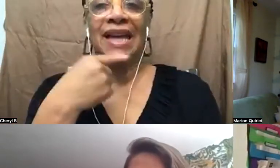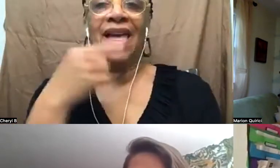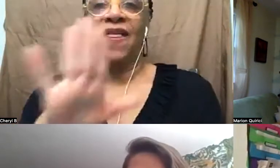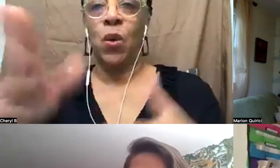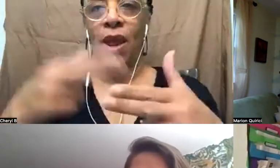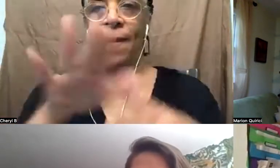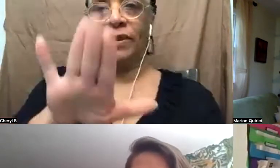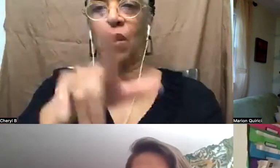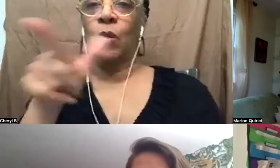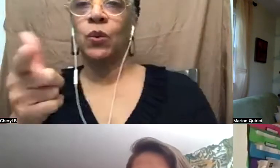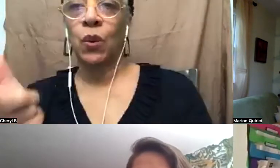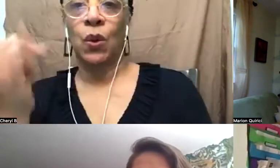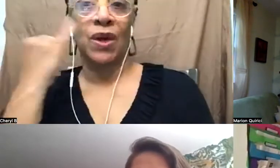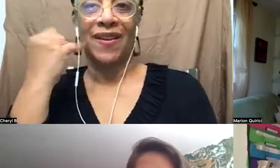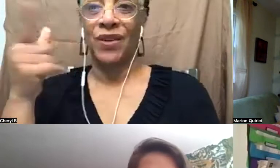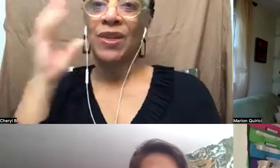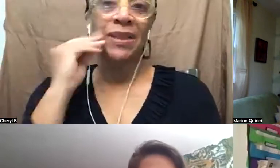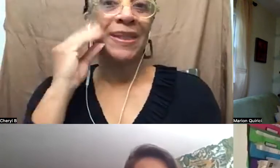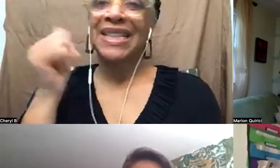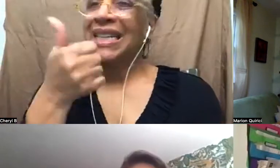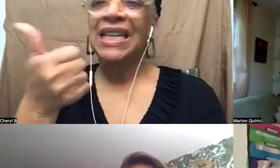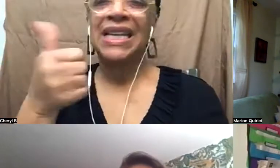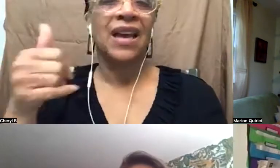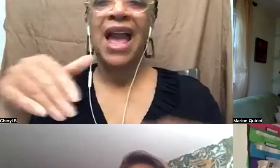If you experience any access issues during the event